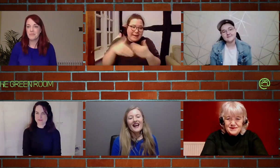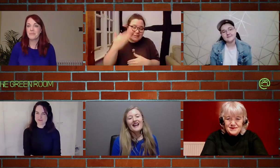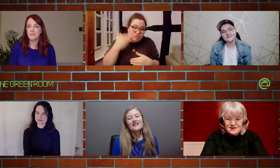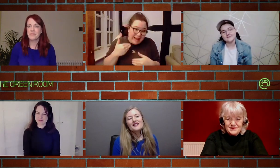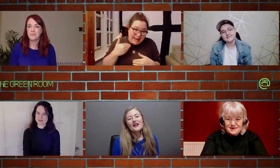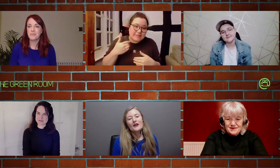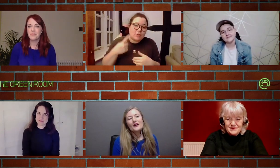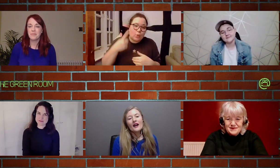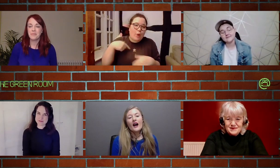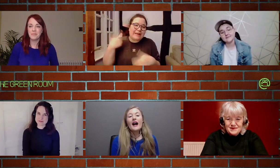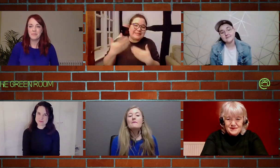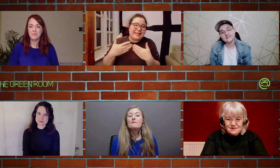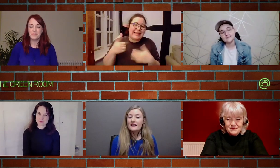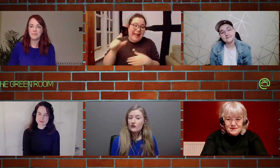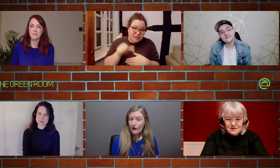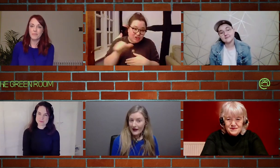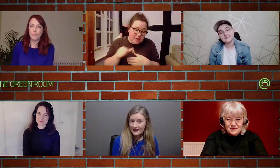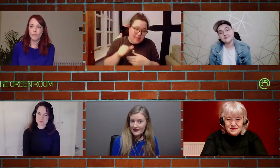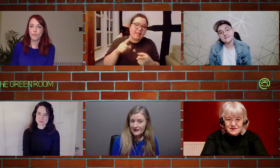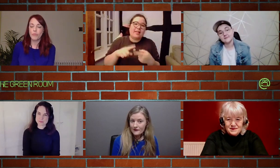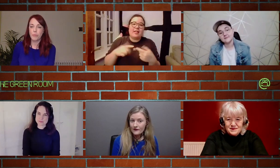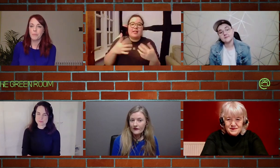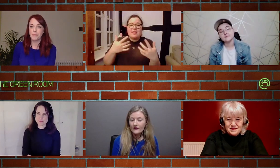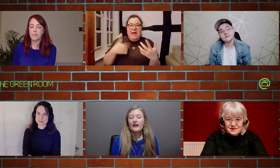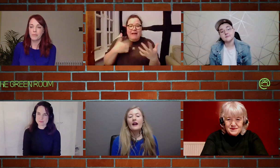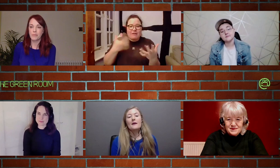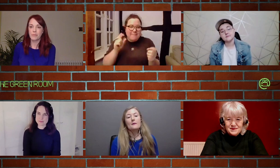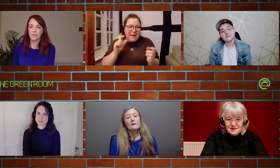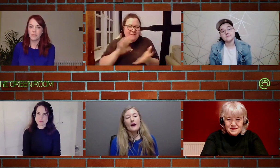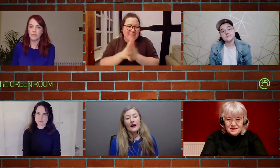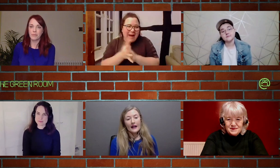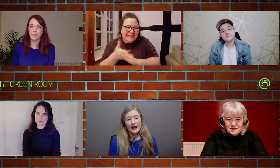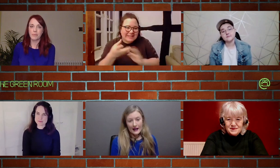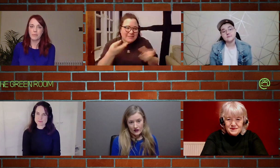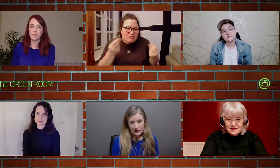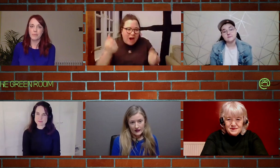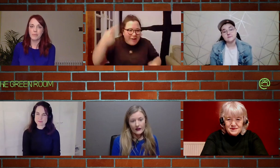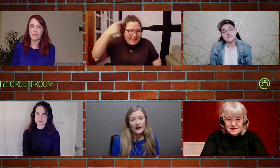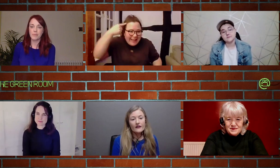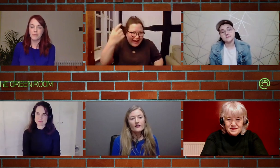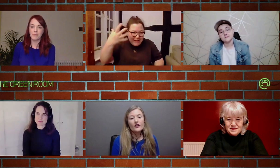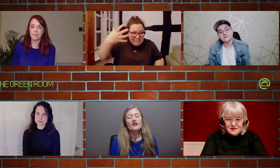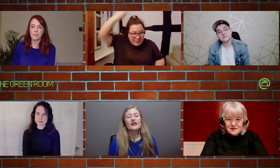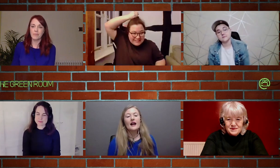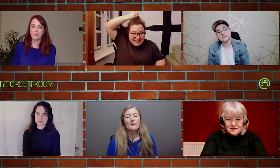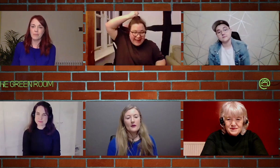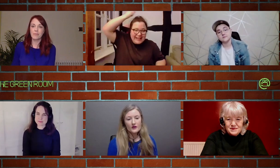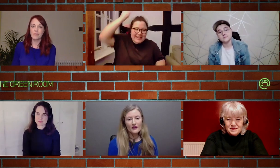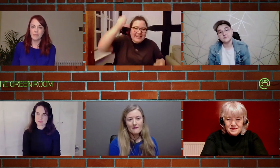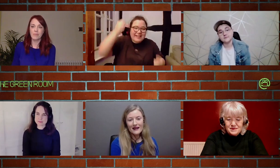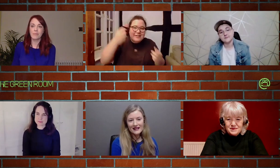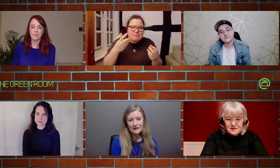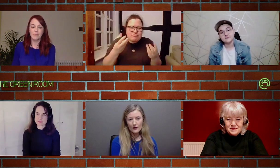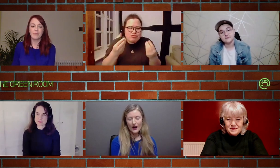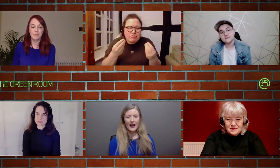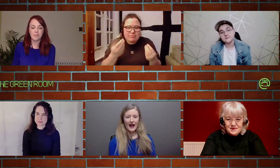I'm mixed race part Asian. I've got sort of messy brown hair.